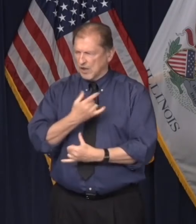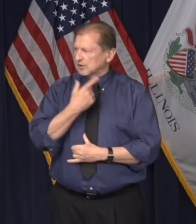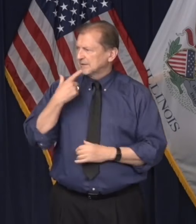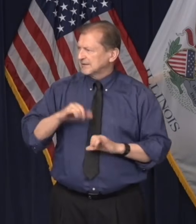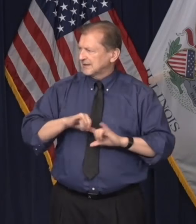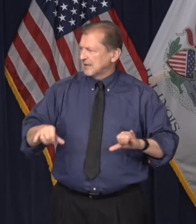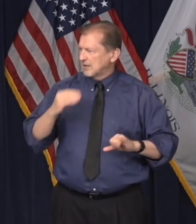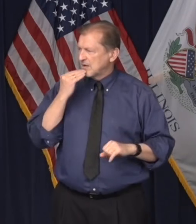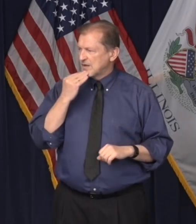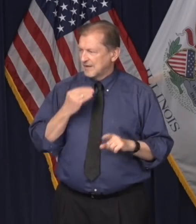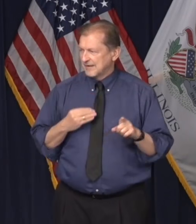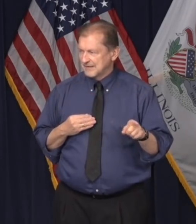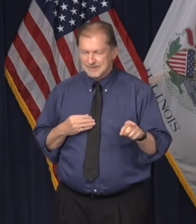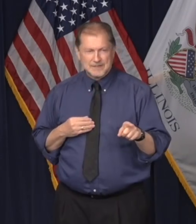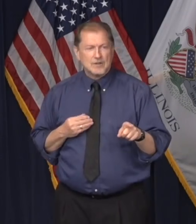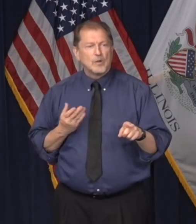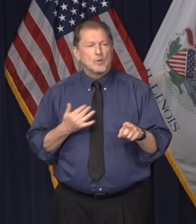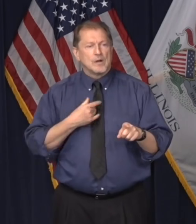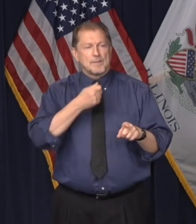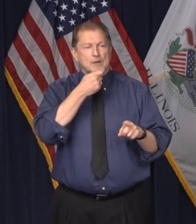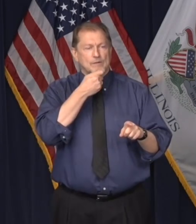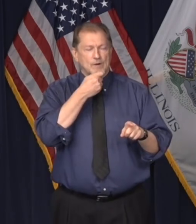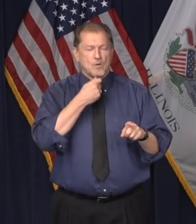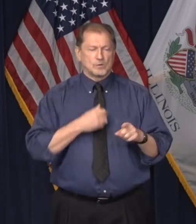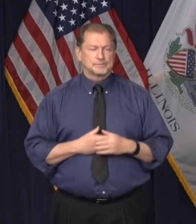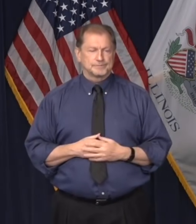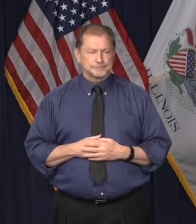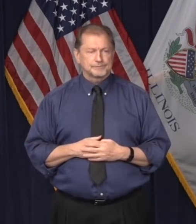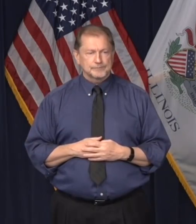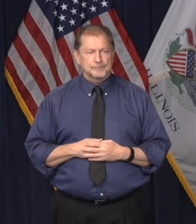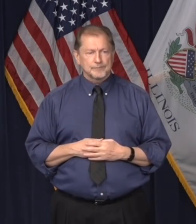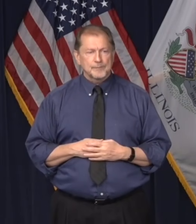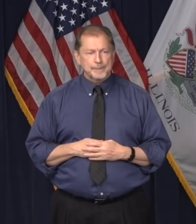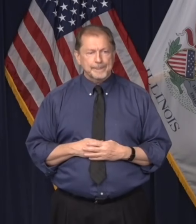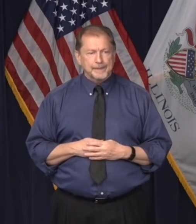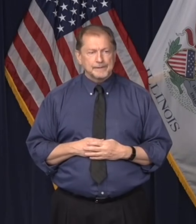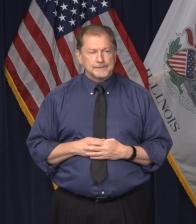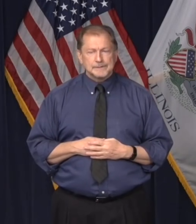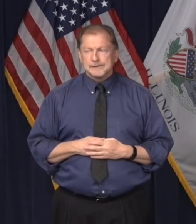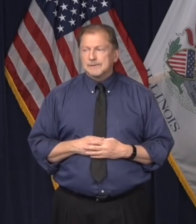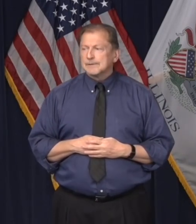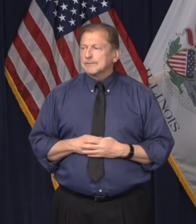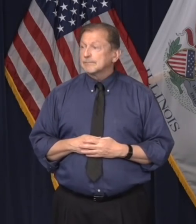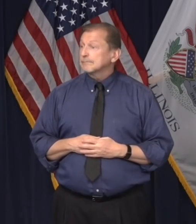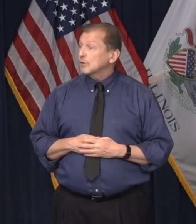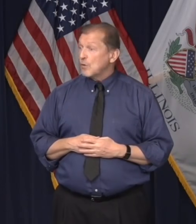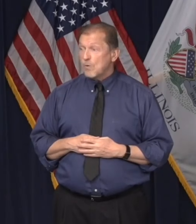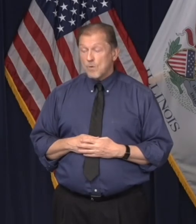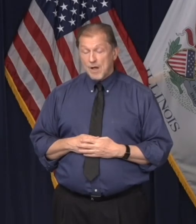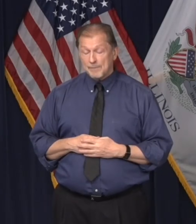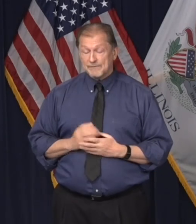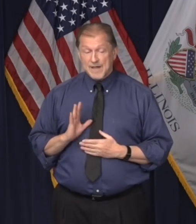THAT ORDER -- I APOLOGIZE FOR BREAKING IN. CAN YOU WAIT ONE SECOND? Governor Pritzker: WE'LL GET